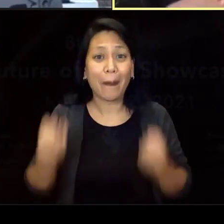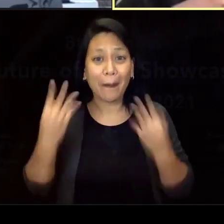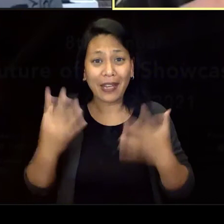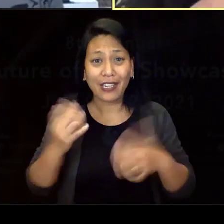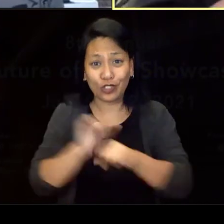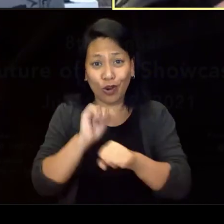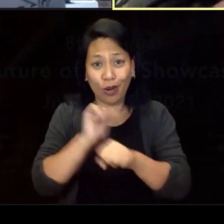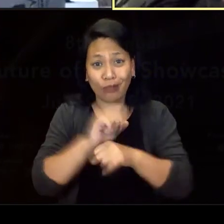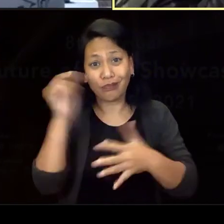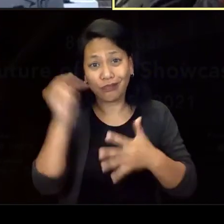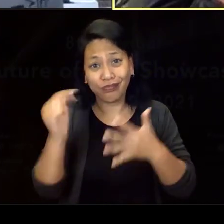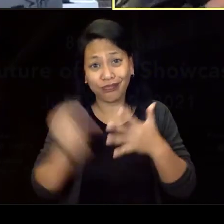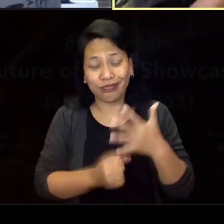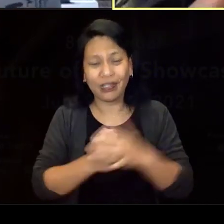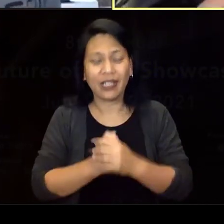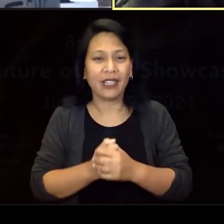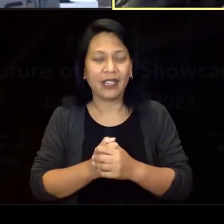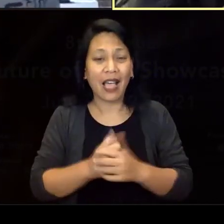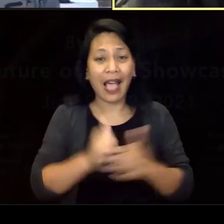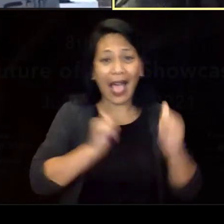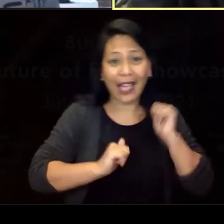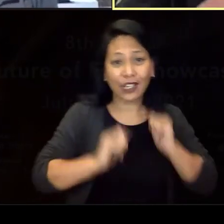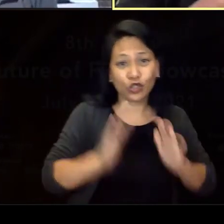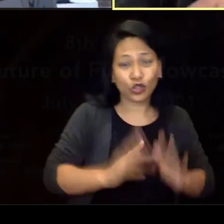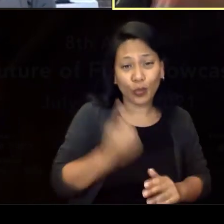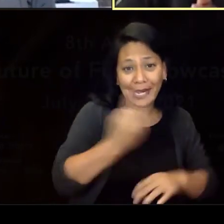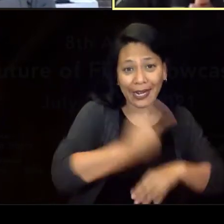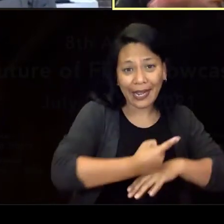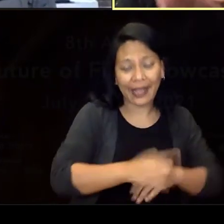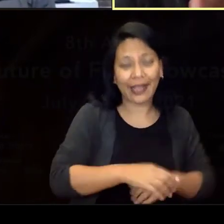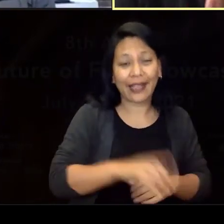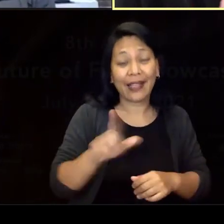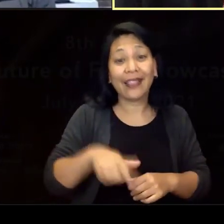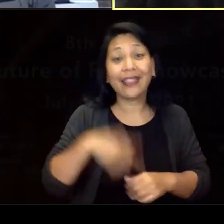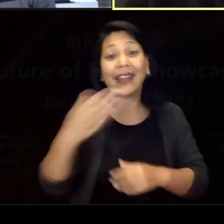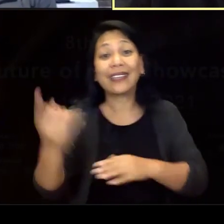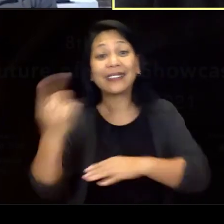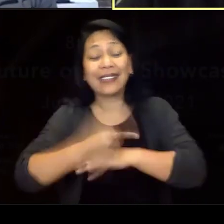you know, like I can be an actor one day and I can be a director the next day. And so.